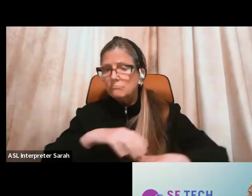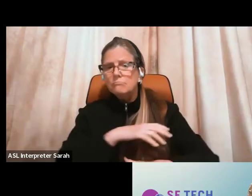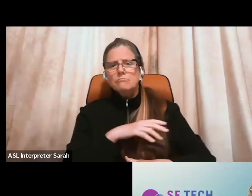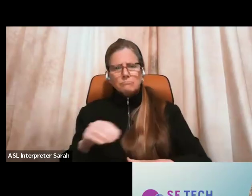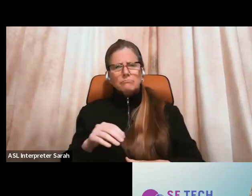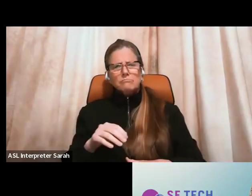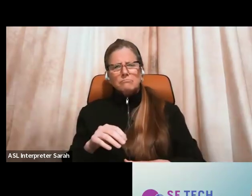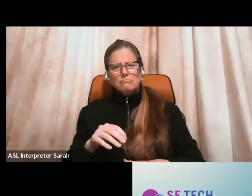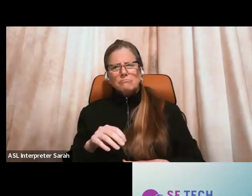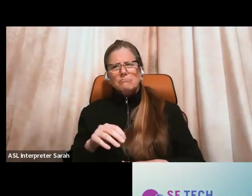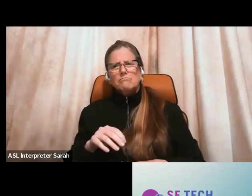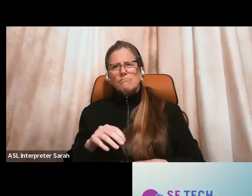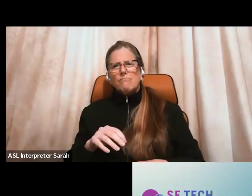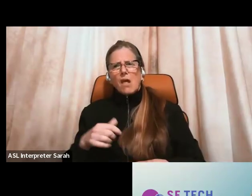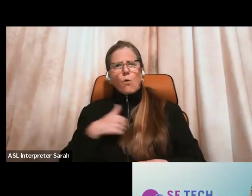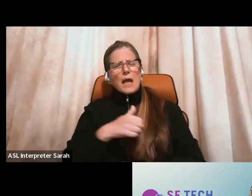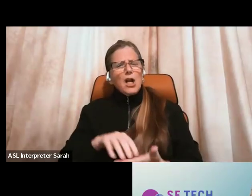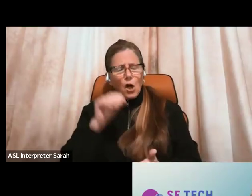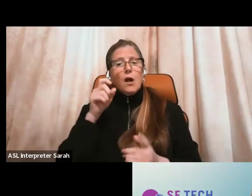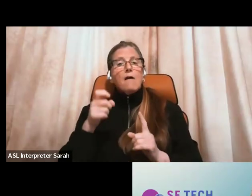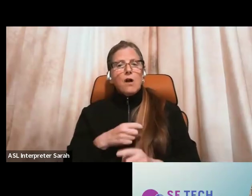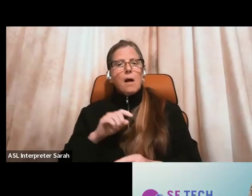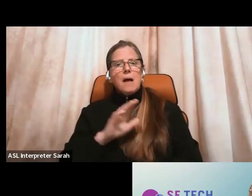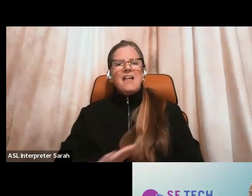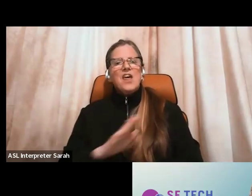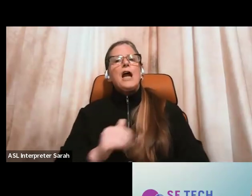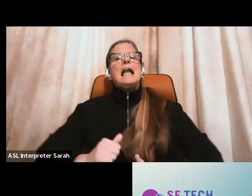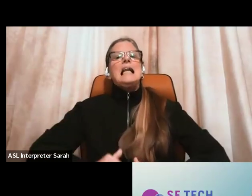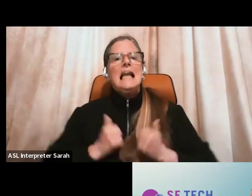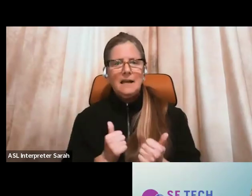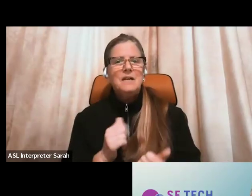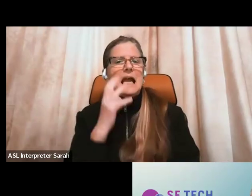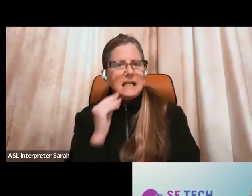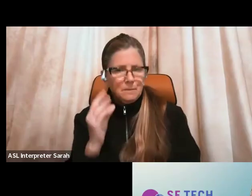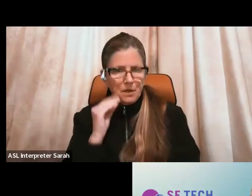lived experience of individuals with disabilities at the front end of a development process,